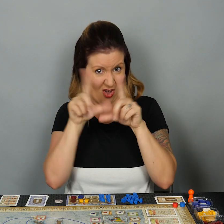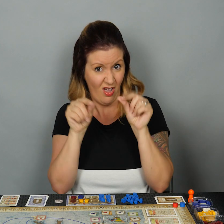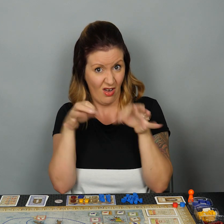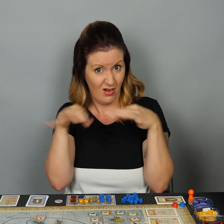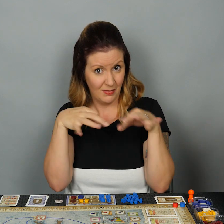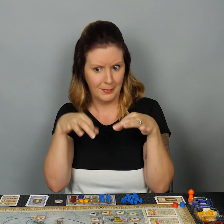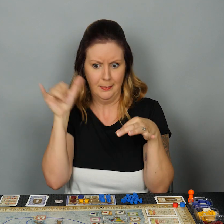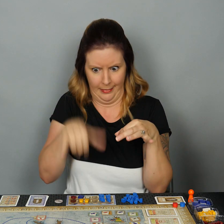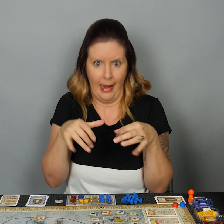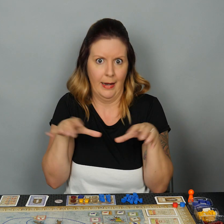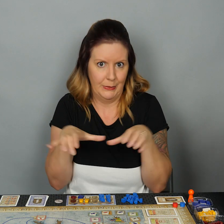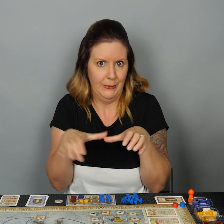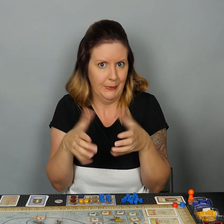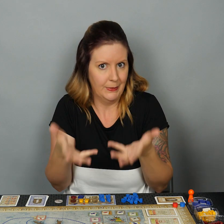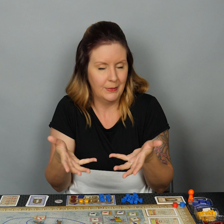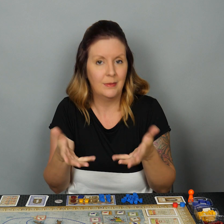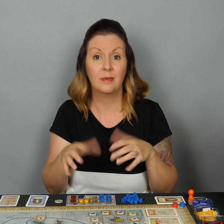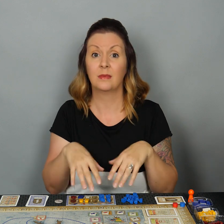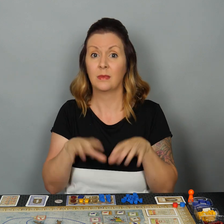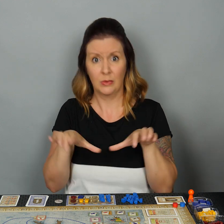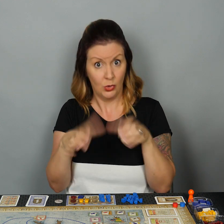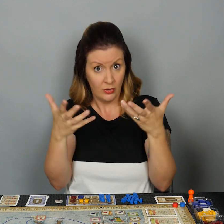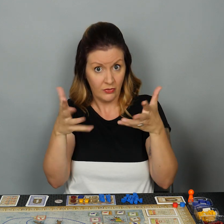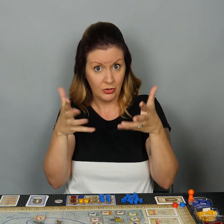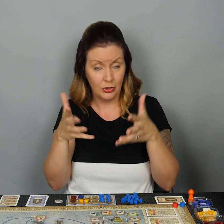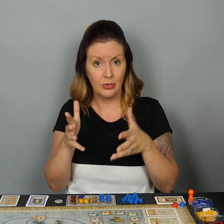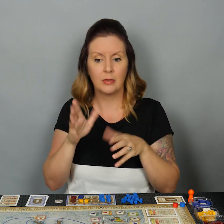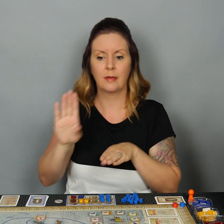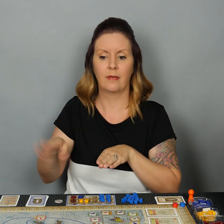and do whatever the card says.